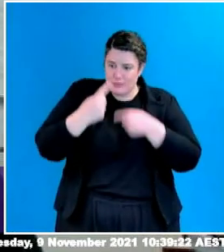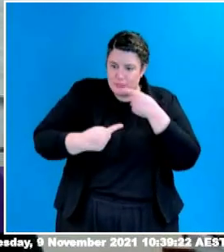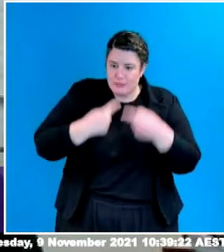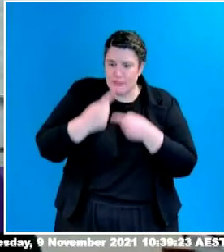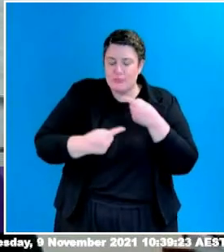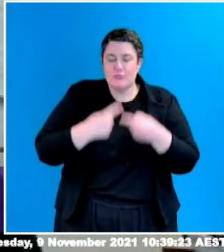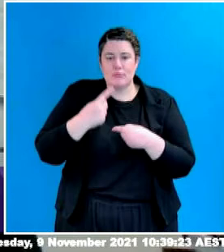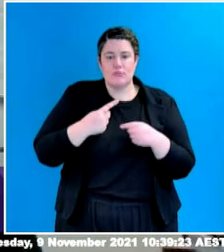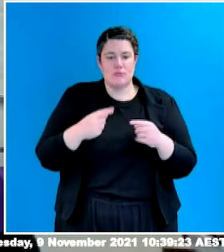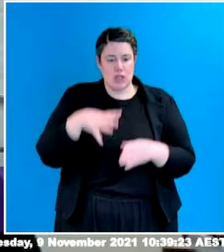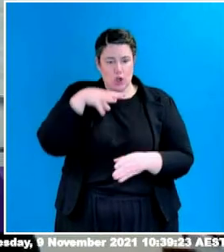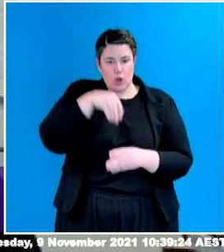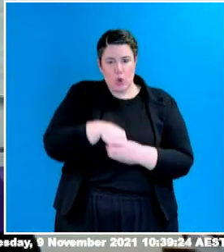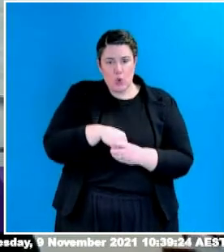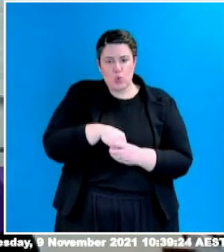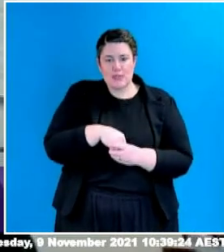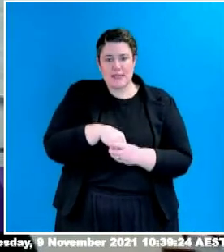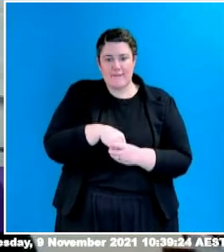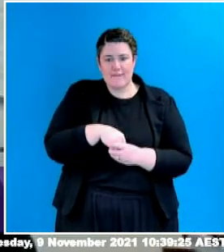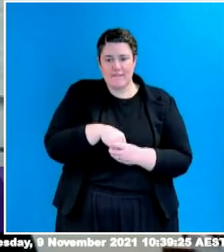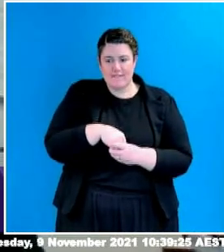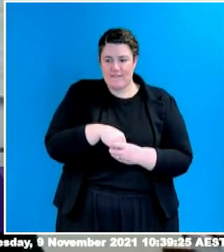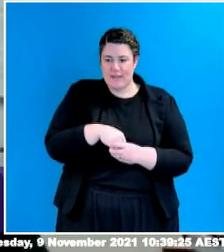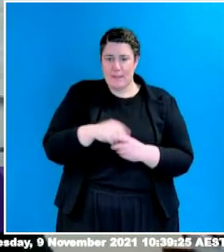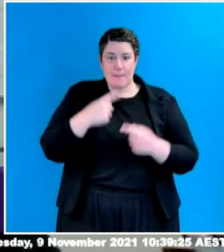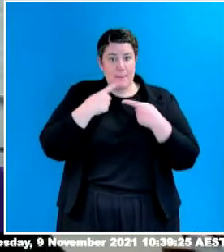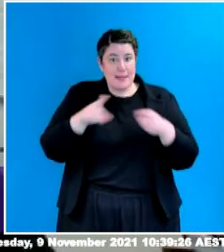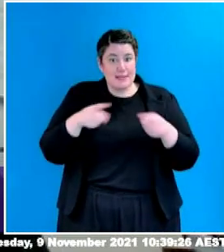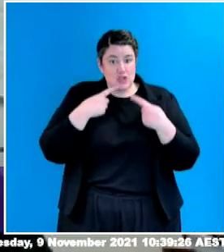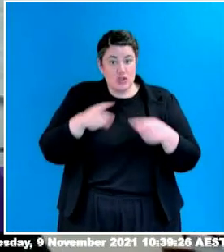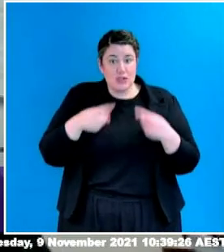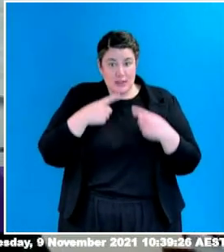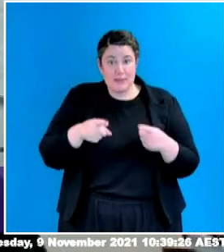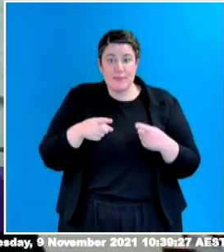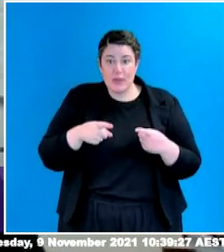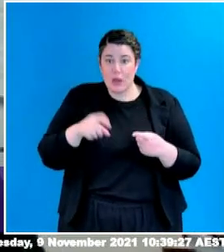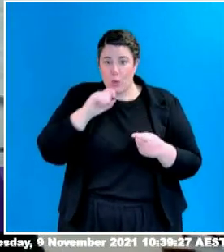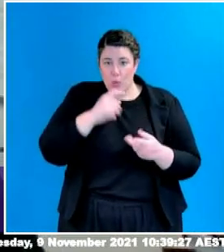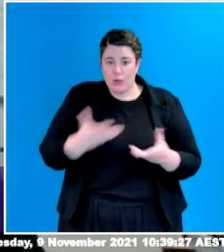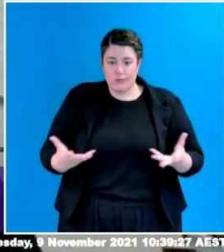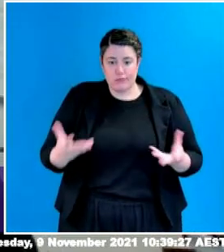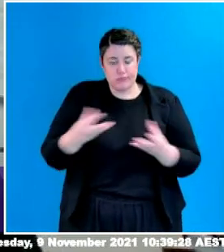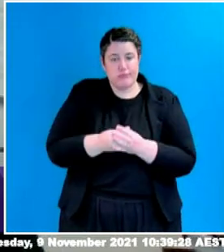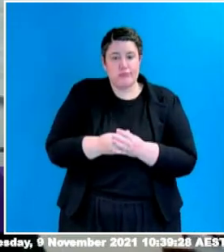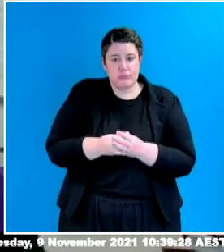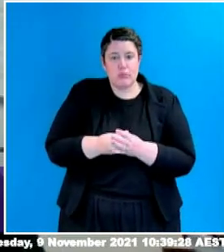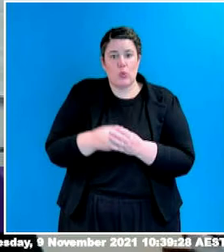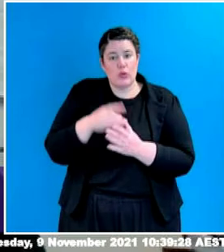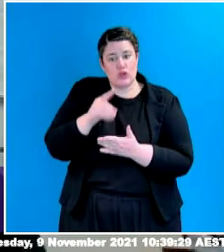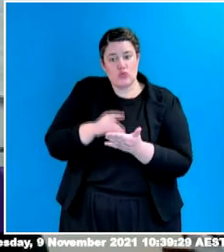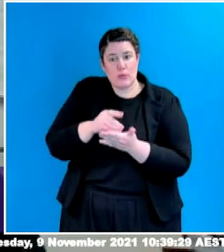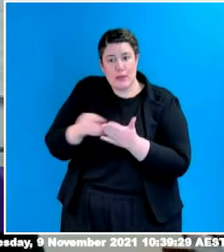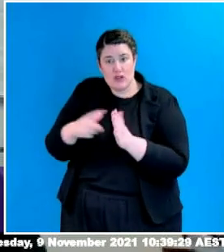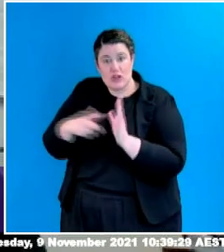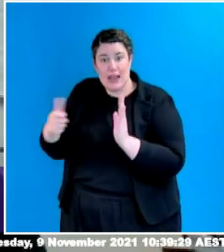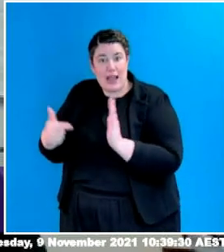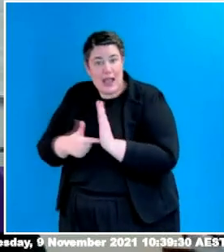the fair and inclusive community messaging the government wants. That will interact with the Discrimination Act, but it doesn't displace it.